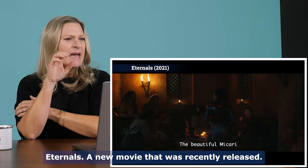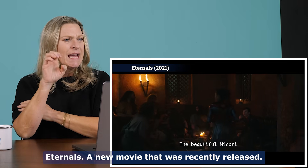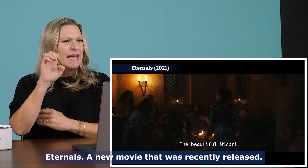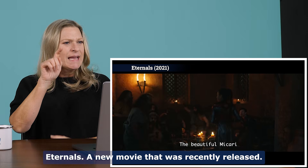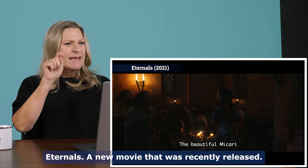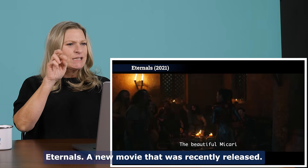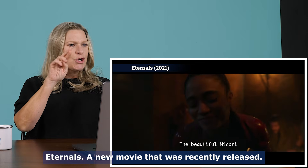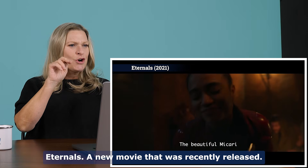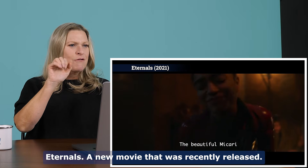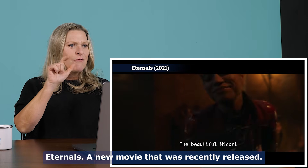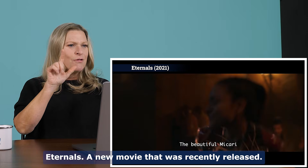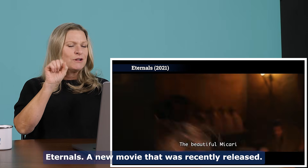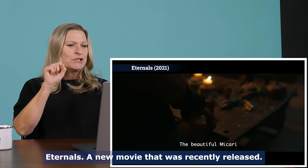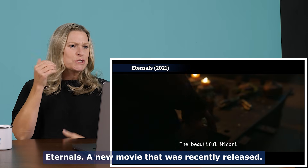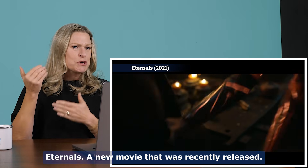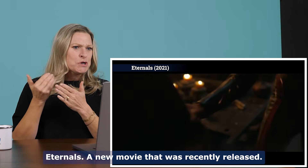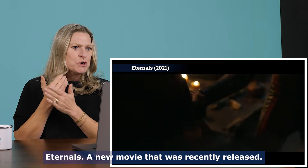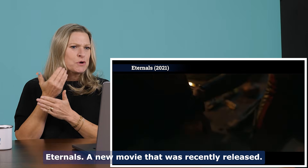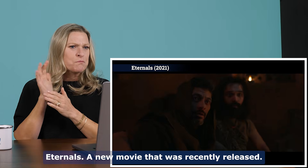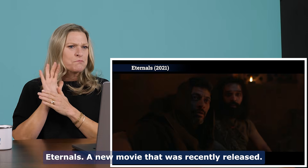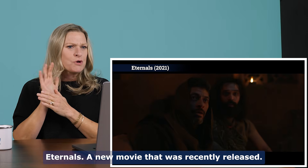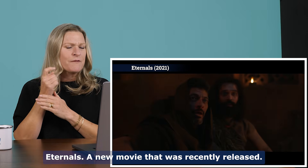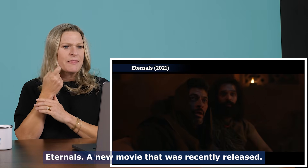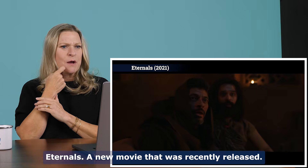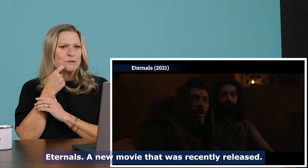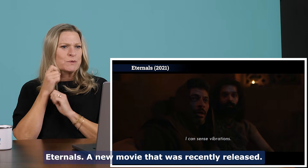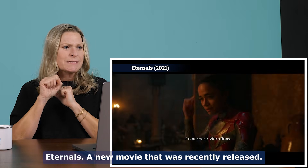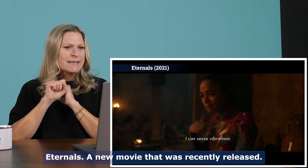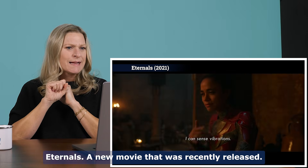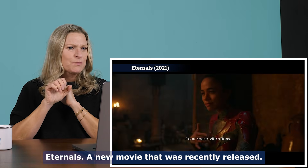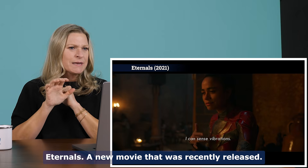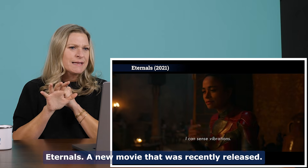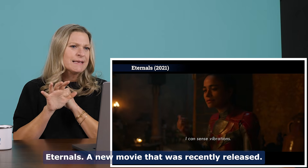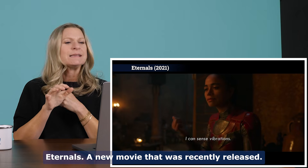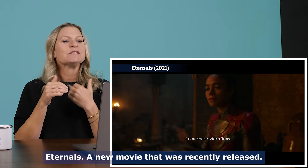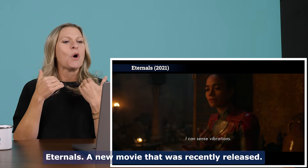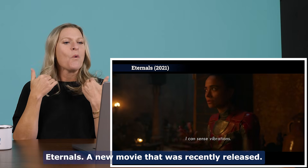Eternals. A new movie that was recently released.